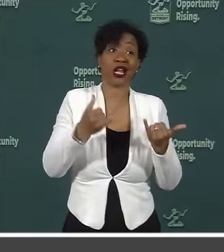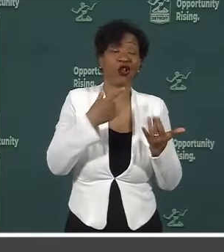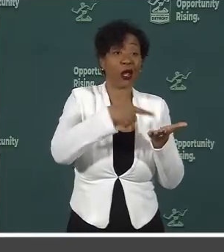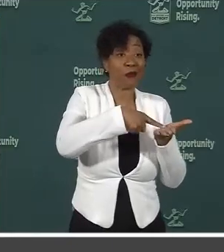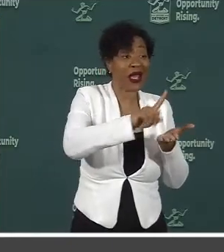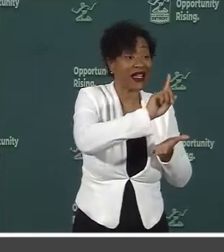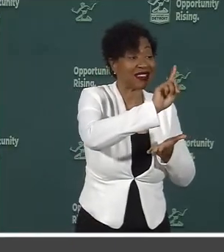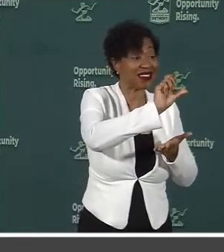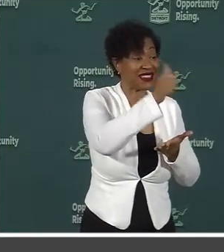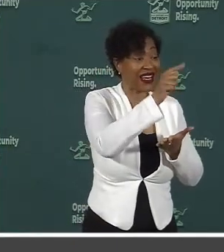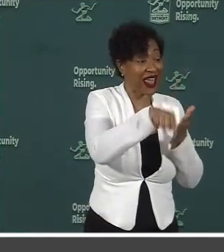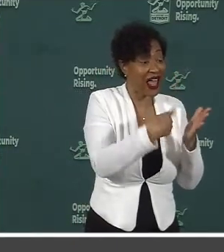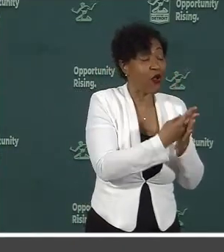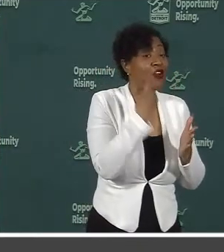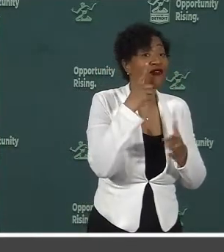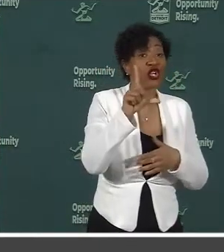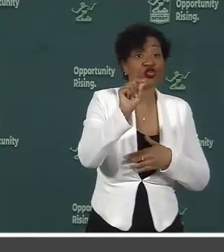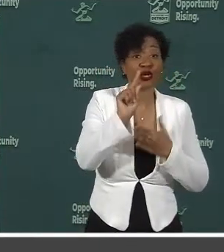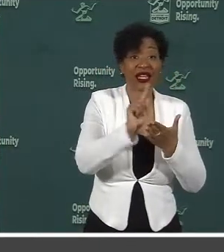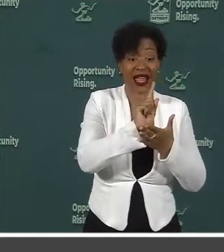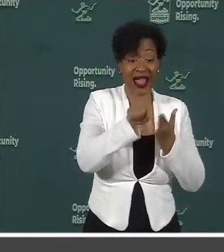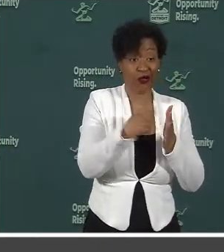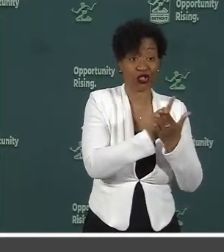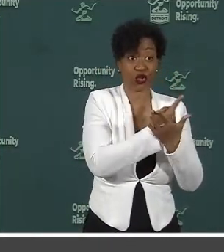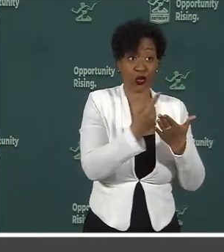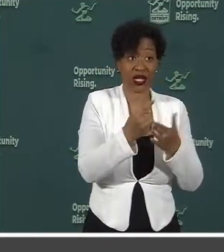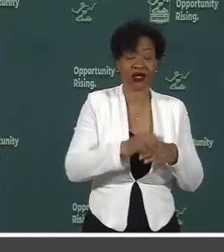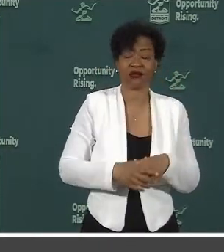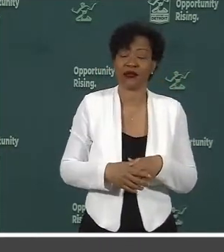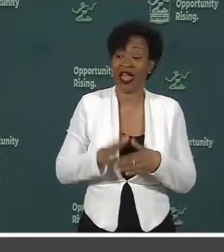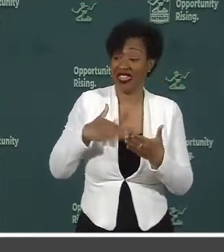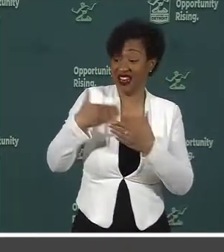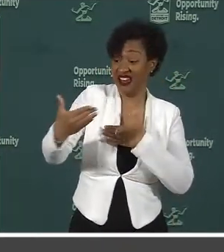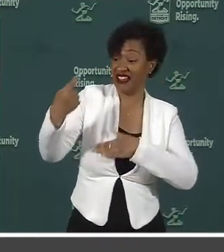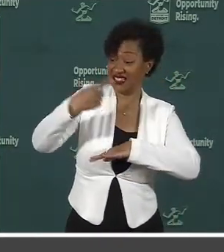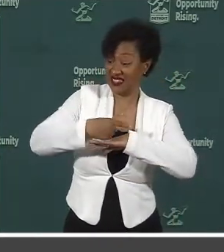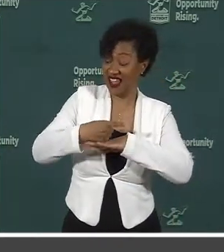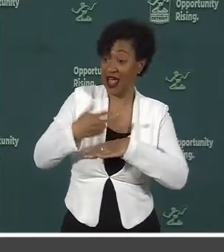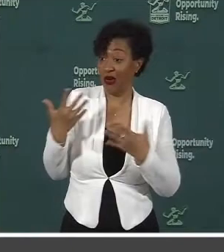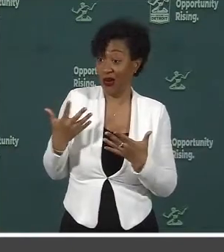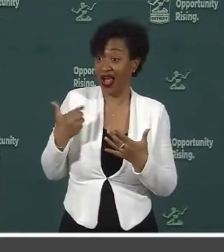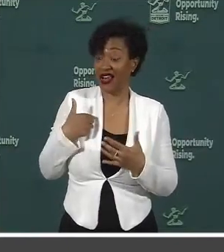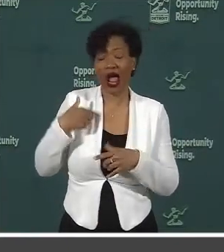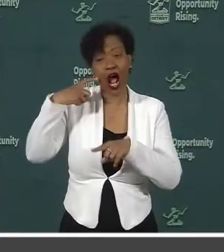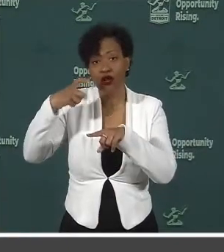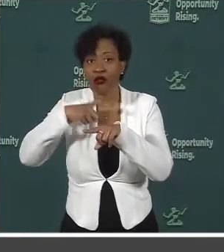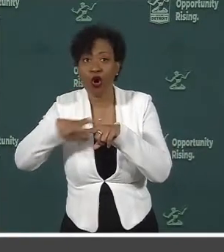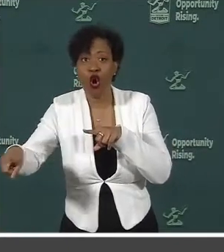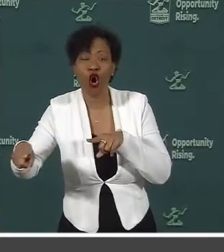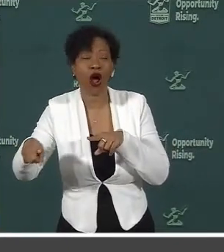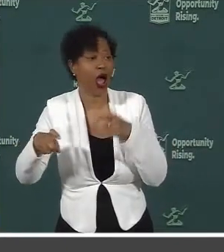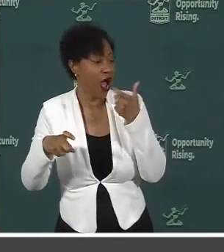TWENTY HOURS A WEEK NEXT >> DAY IN THE MORNING I MADE THAT PHONE CALL AND IT WAS ONE OF